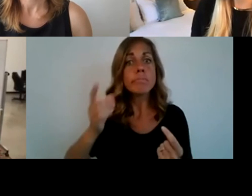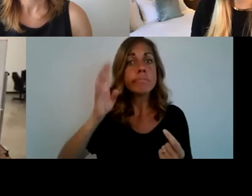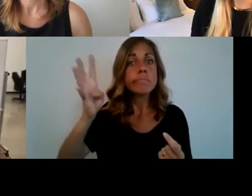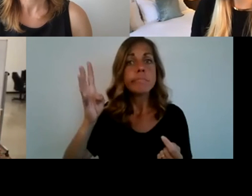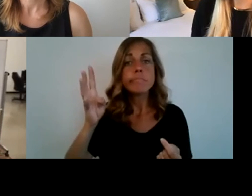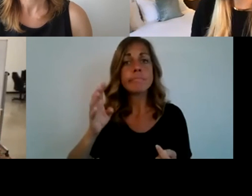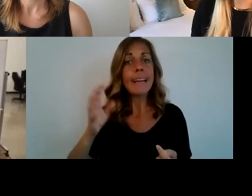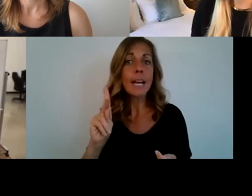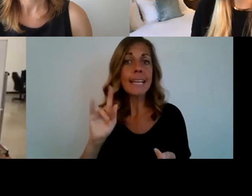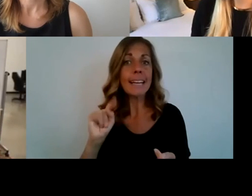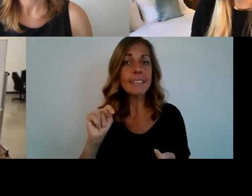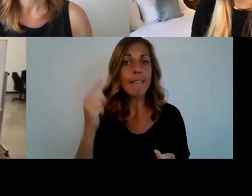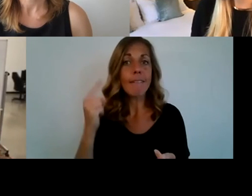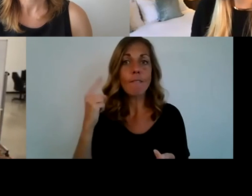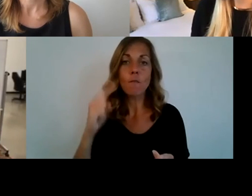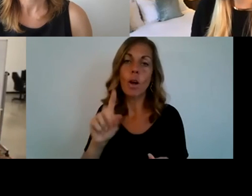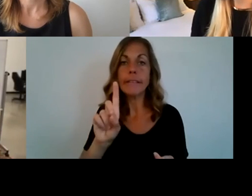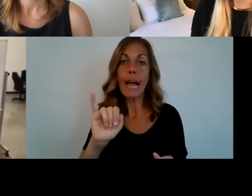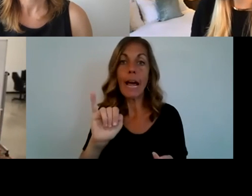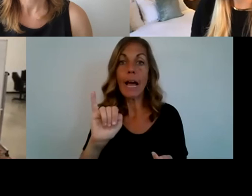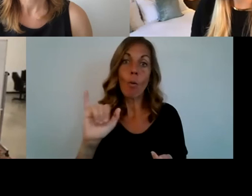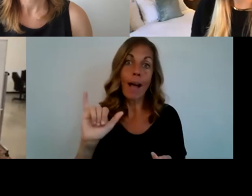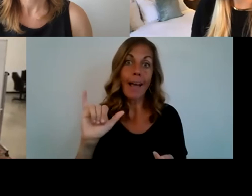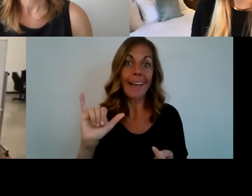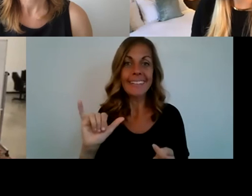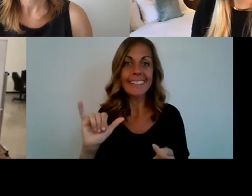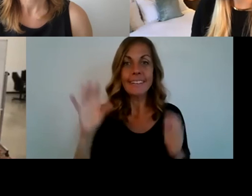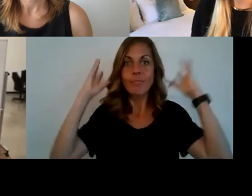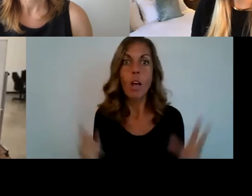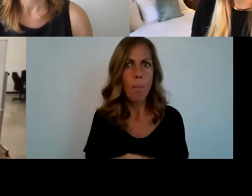And you don't have to go too far on Twitter on Instagram to see how excited so many people